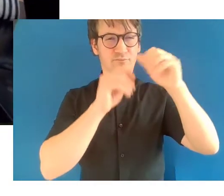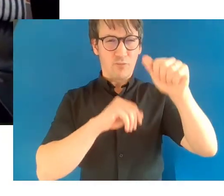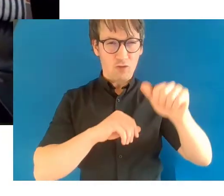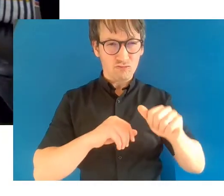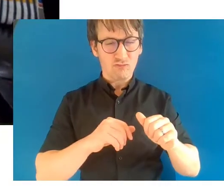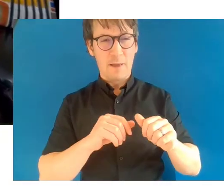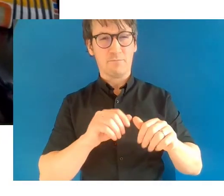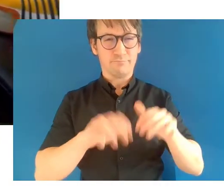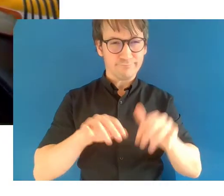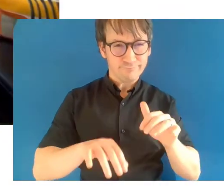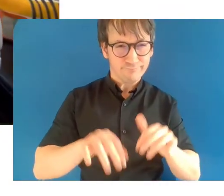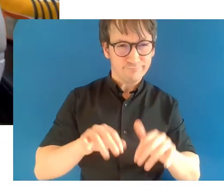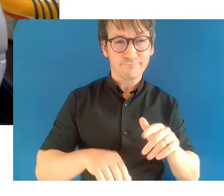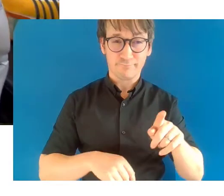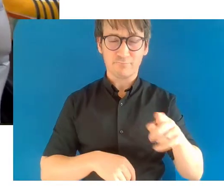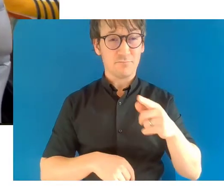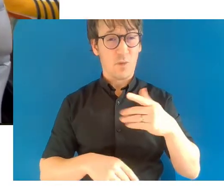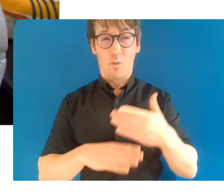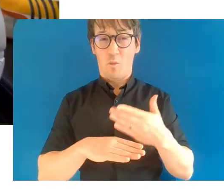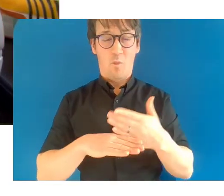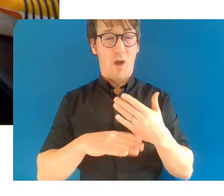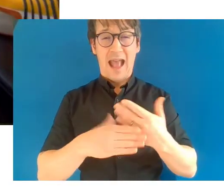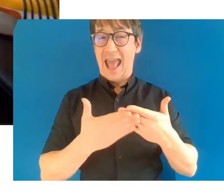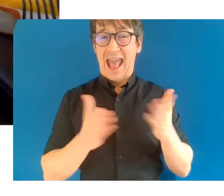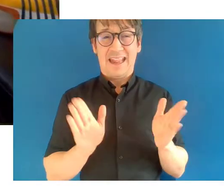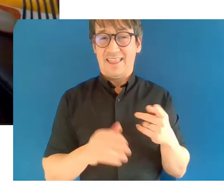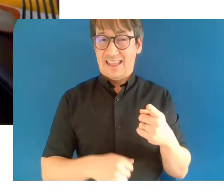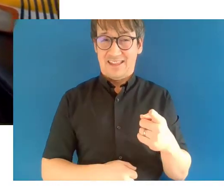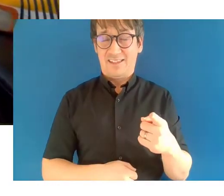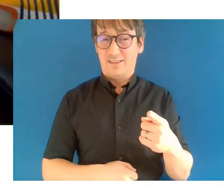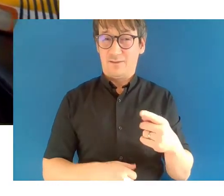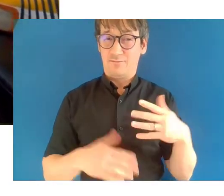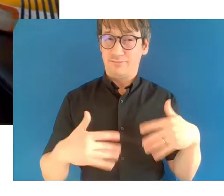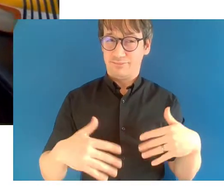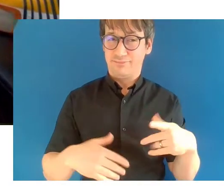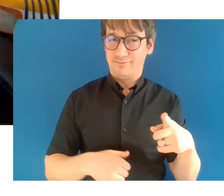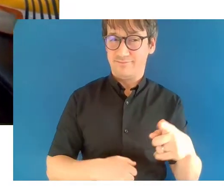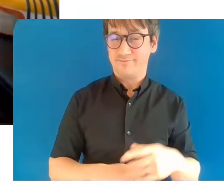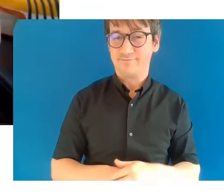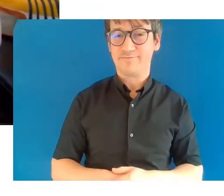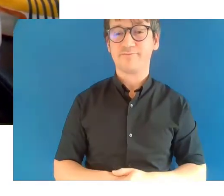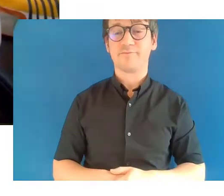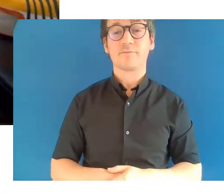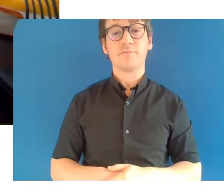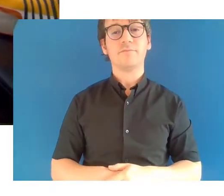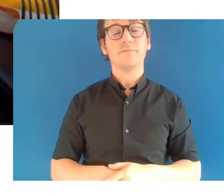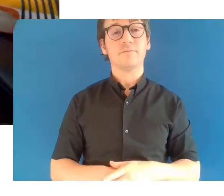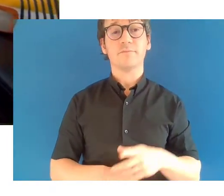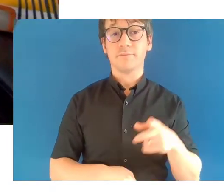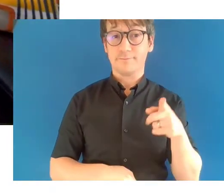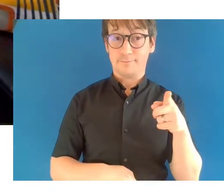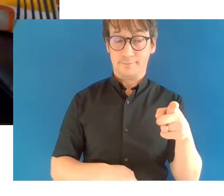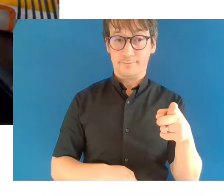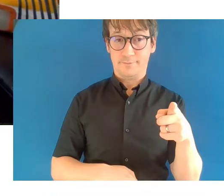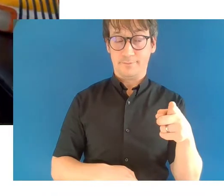Alex can make anything work!